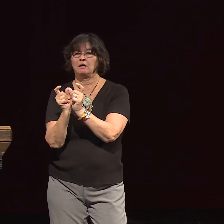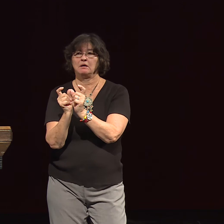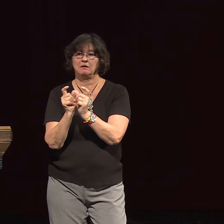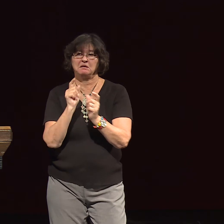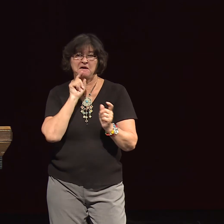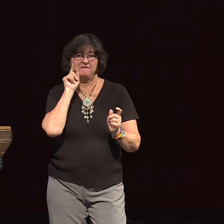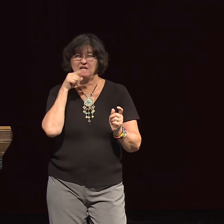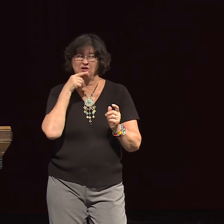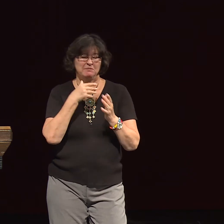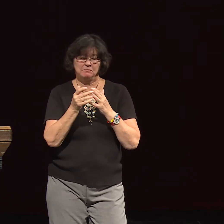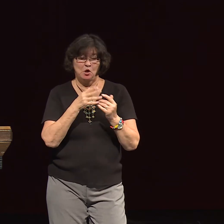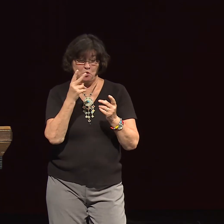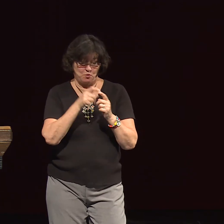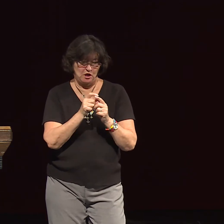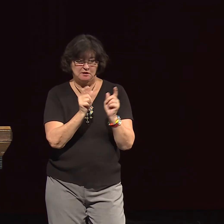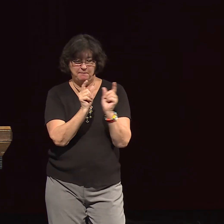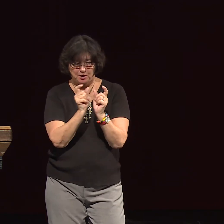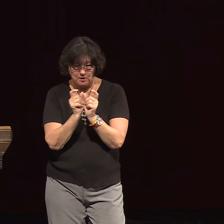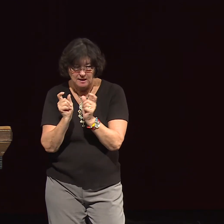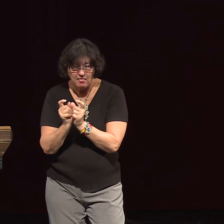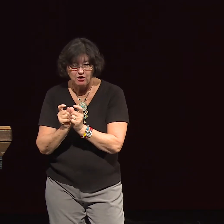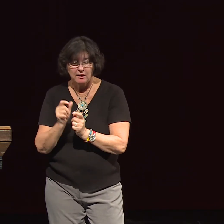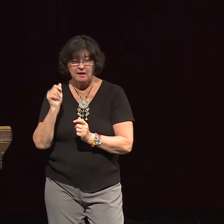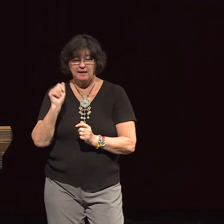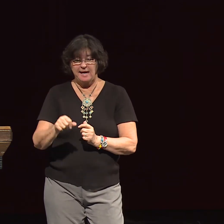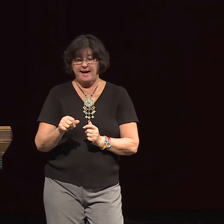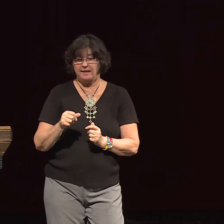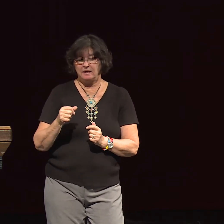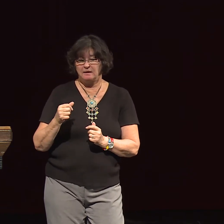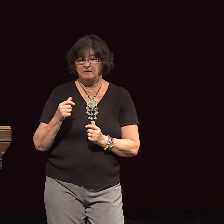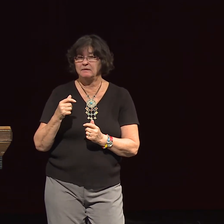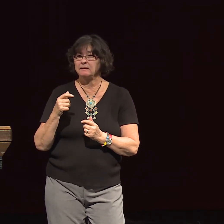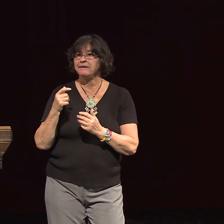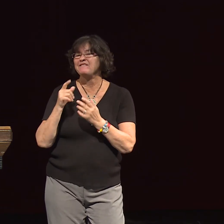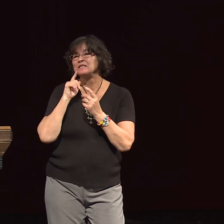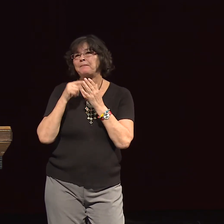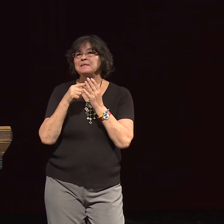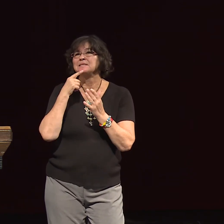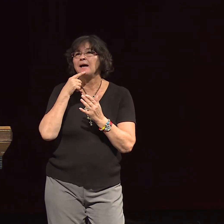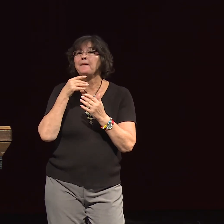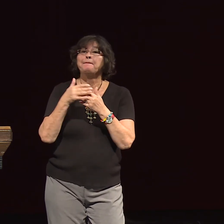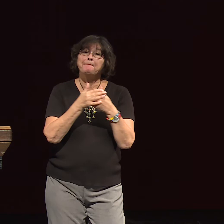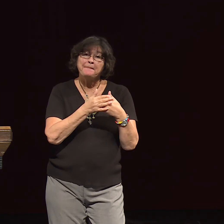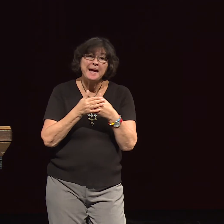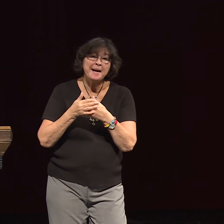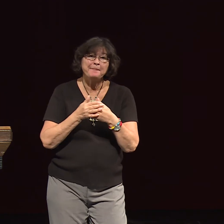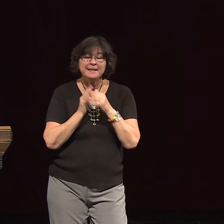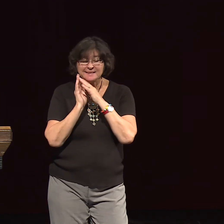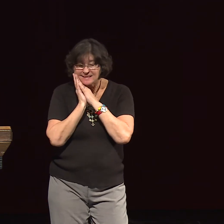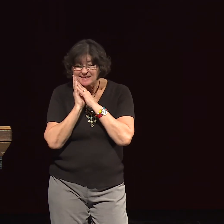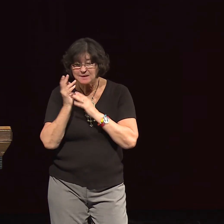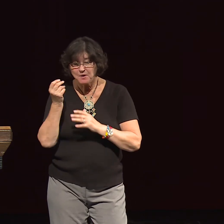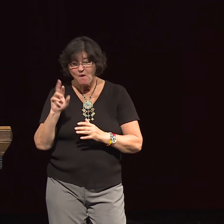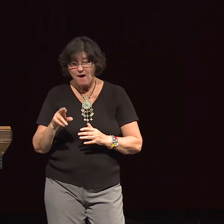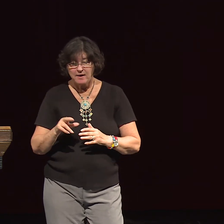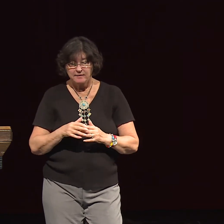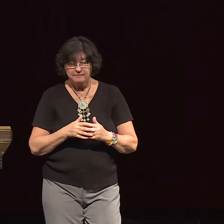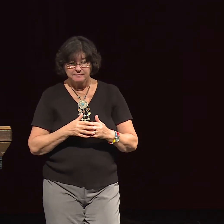It doesn't matter if the child is deaf or hearing. For example, they might say, "The baby is sleeping,"